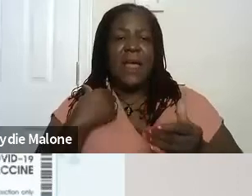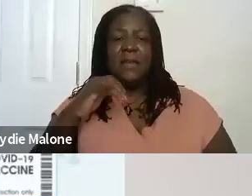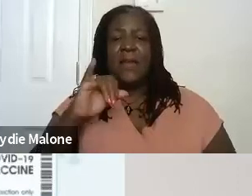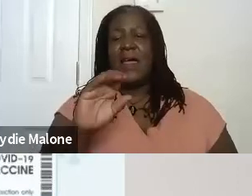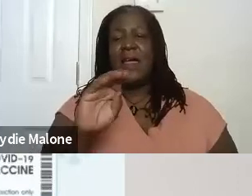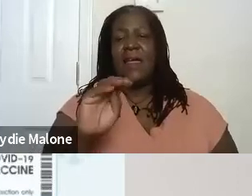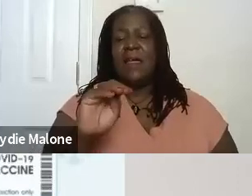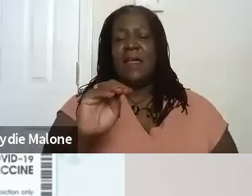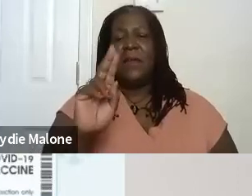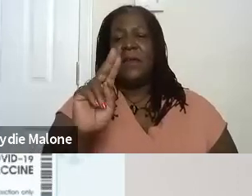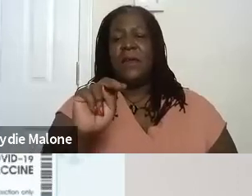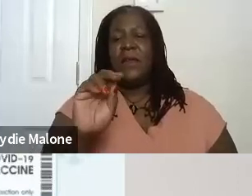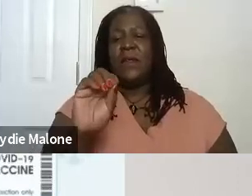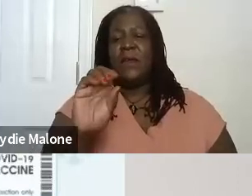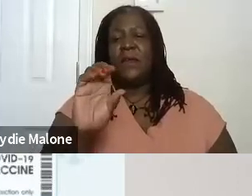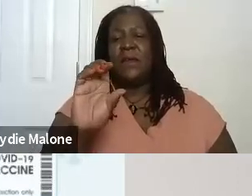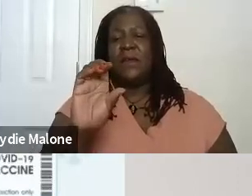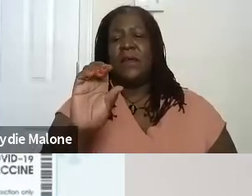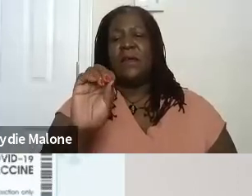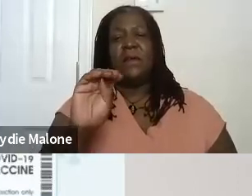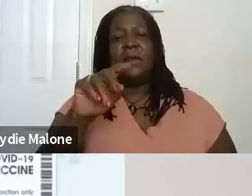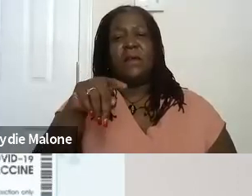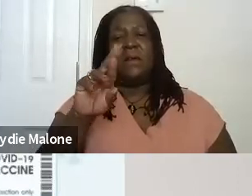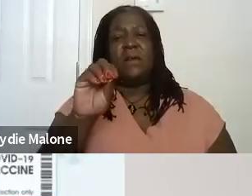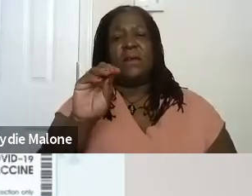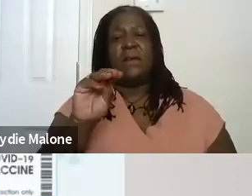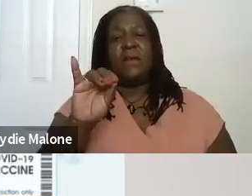response because of other conditions that they have.